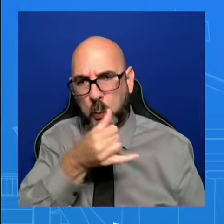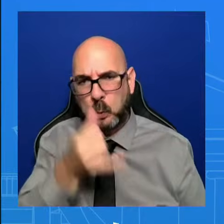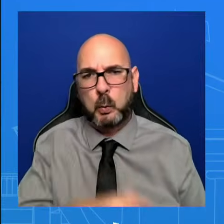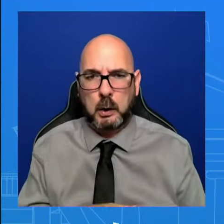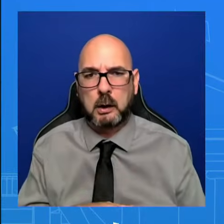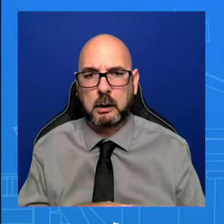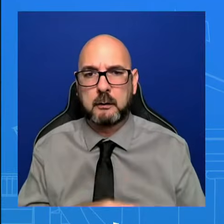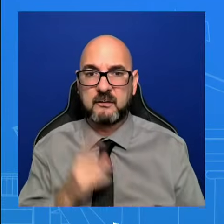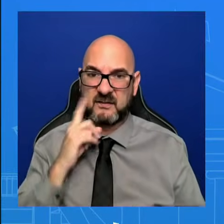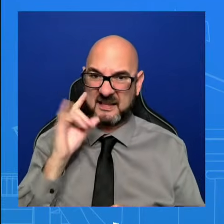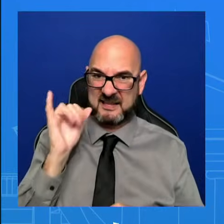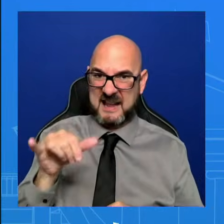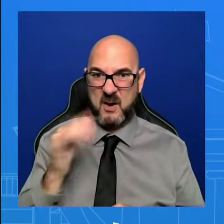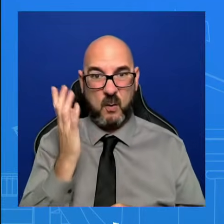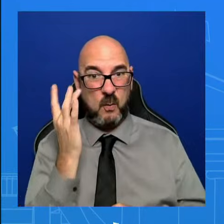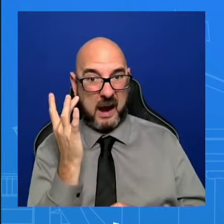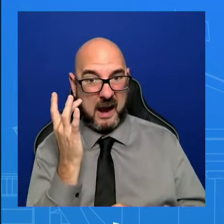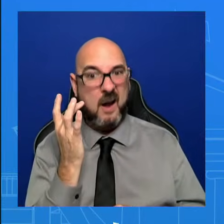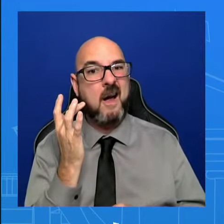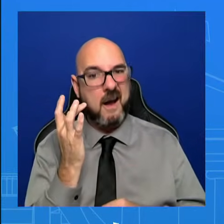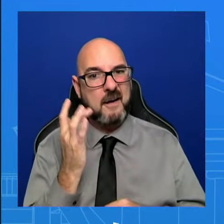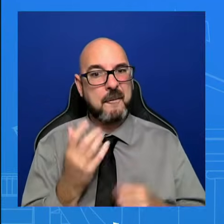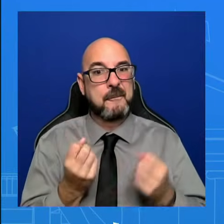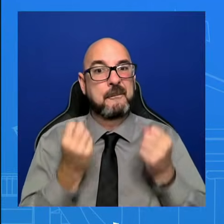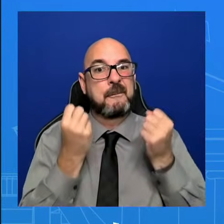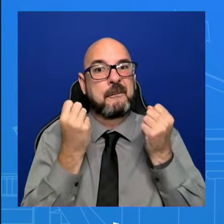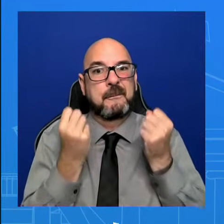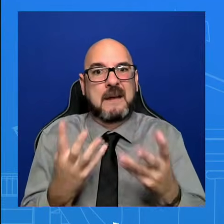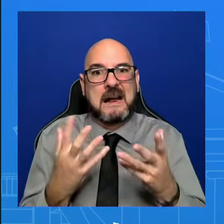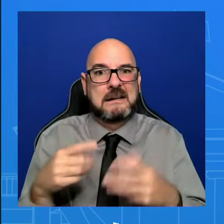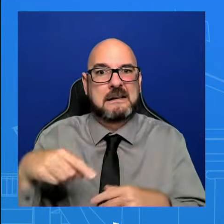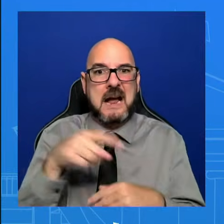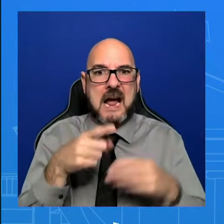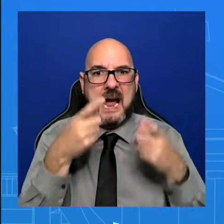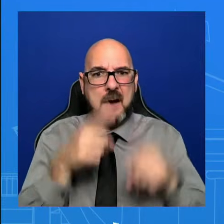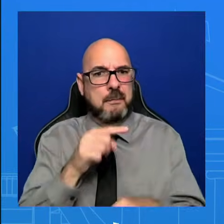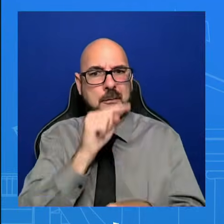of that -- those charged moments, it can be challenging for law enforcement.